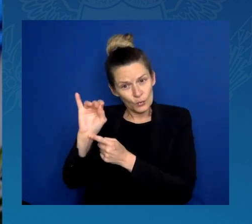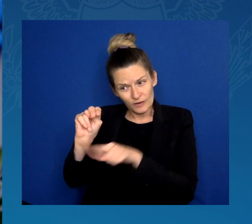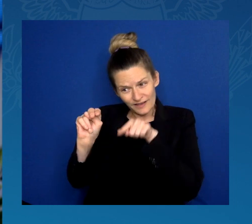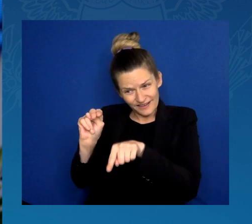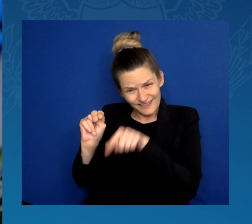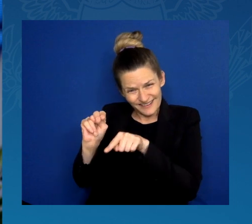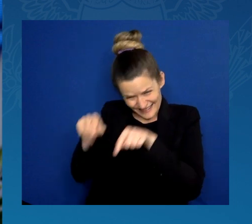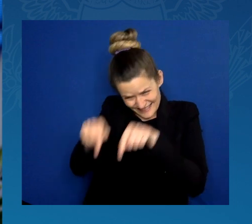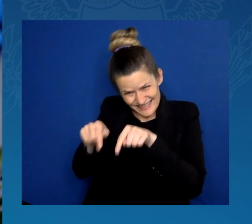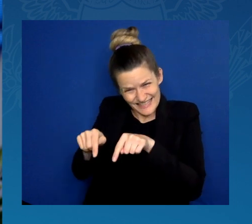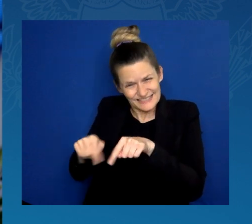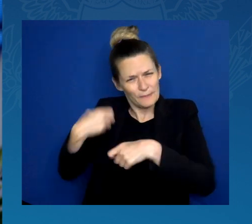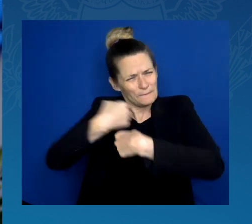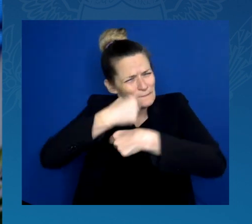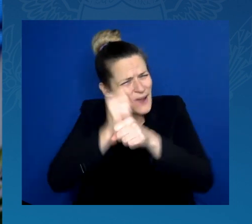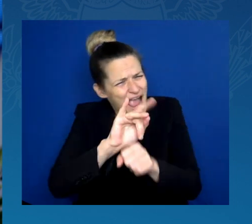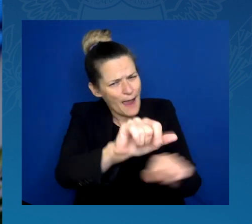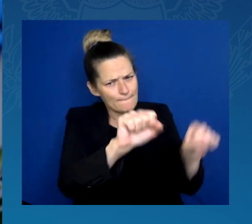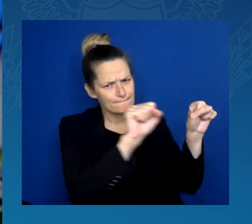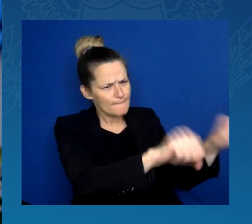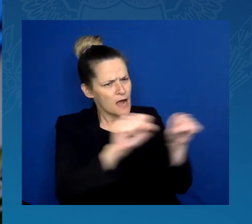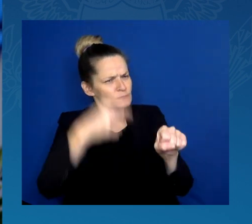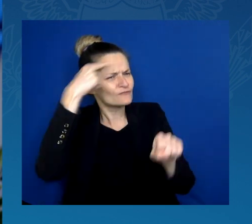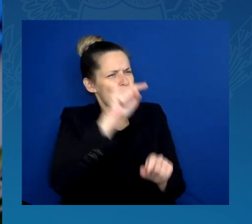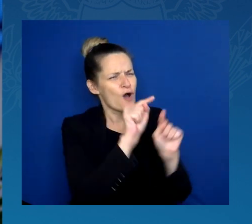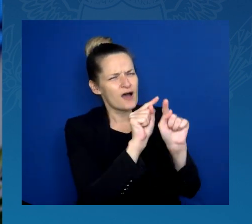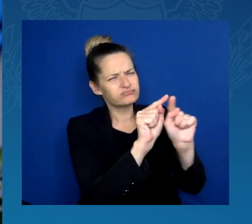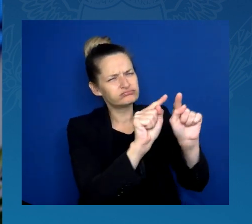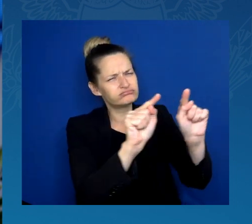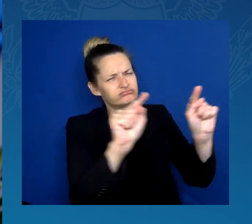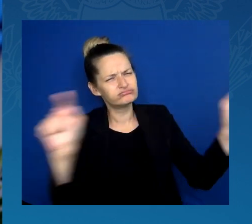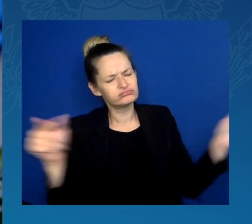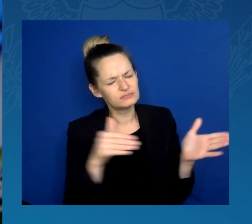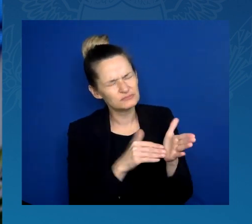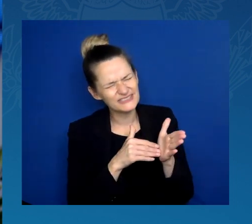whether they were a member of a union or not -- they need to realize that --